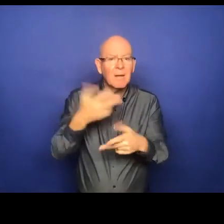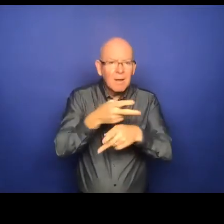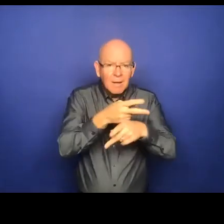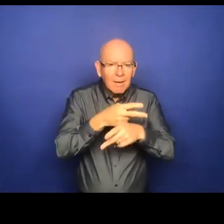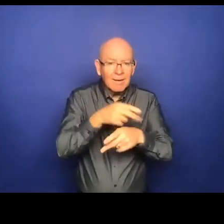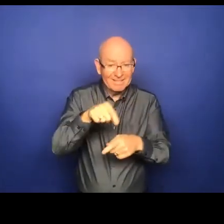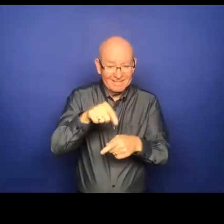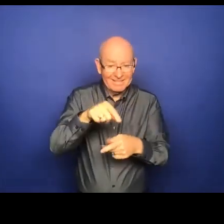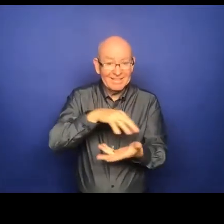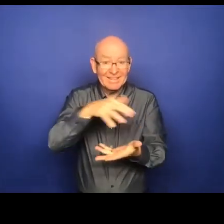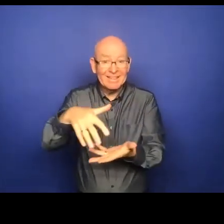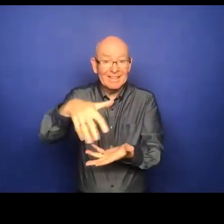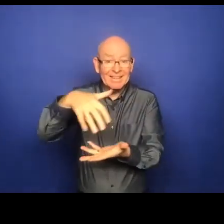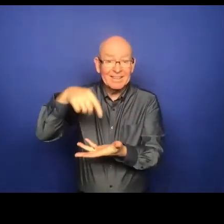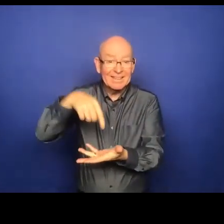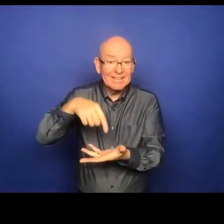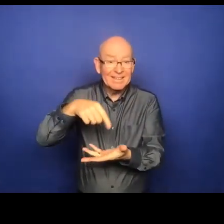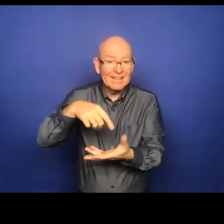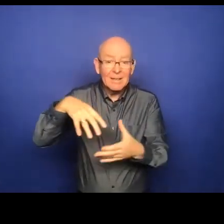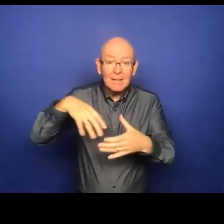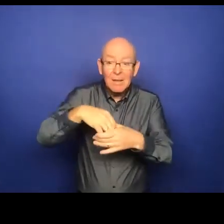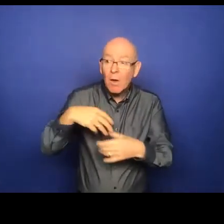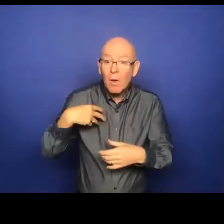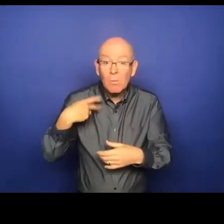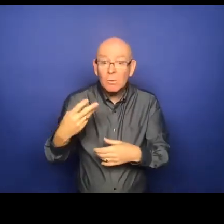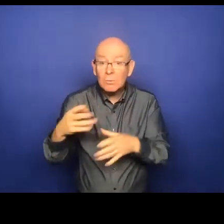be disaggregated by disability status. And the same is true